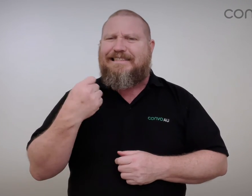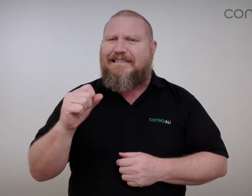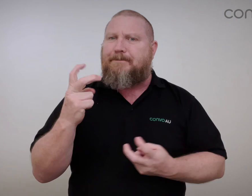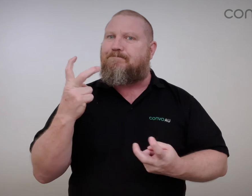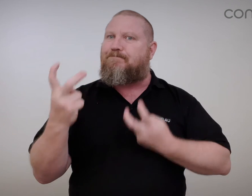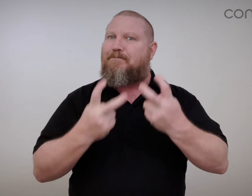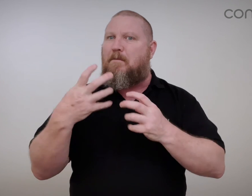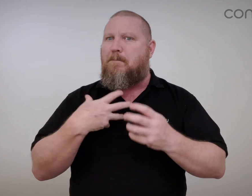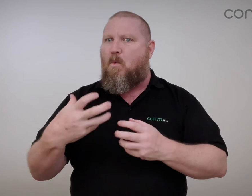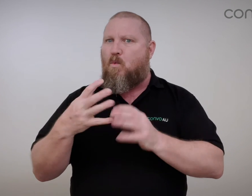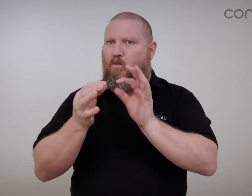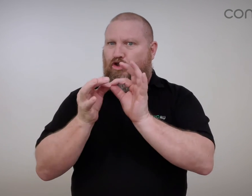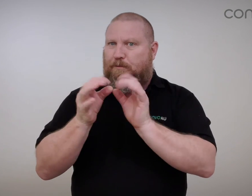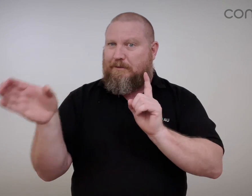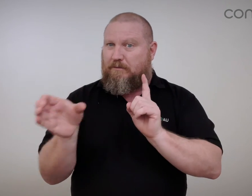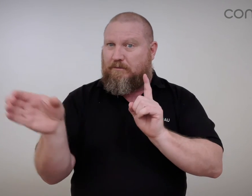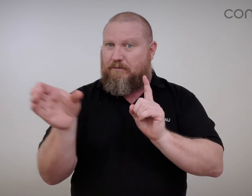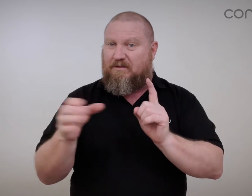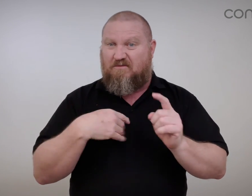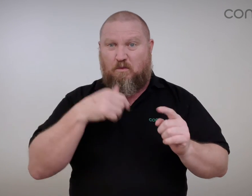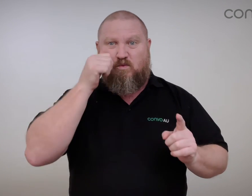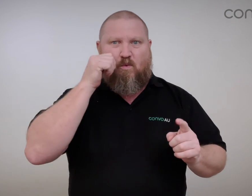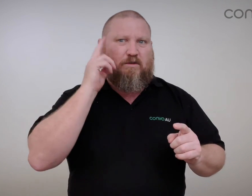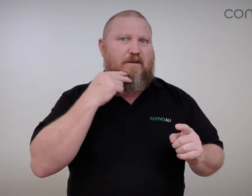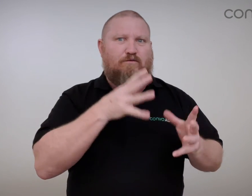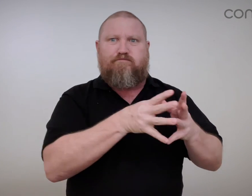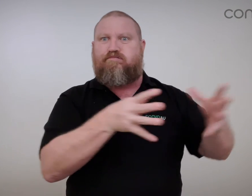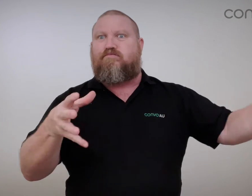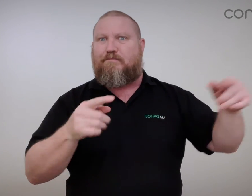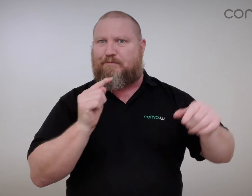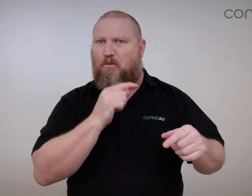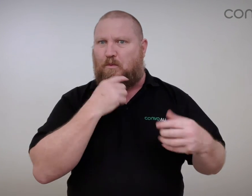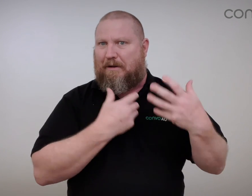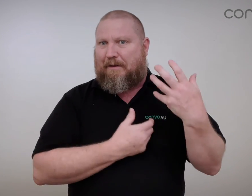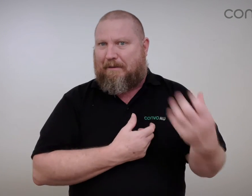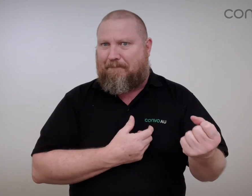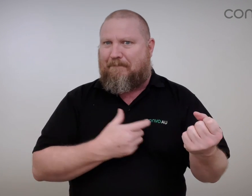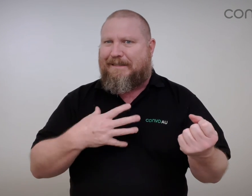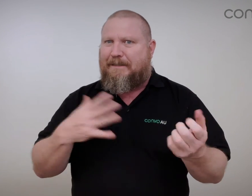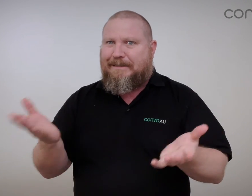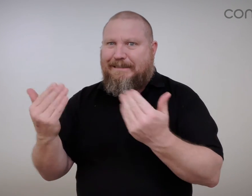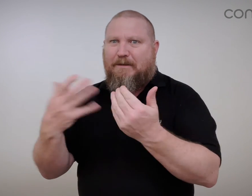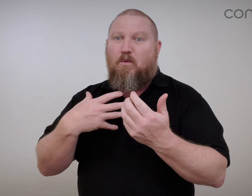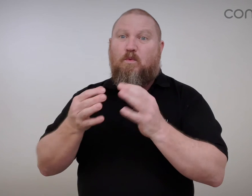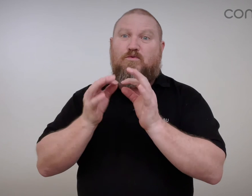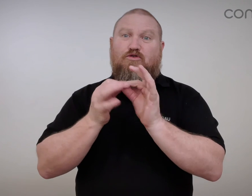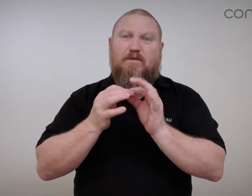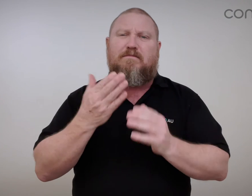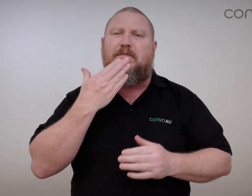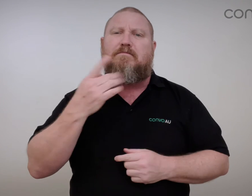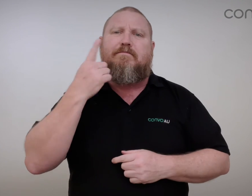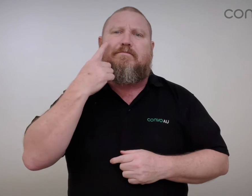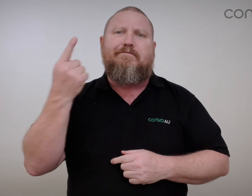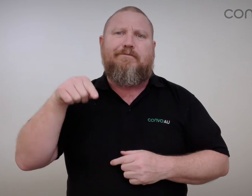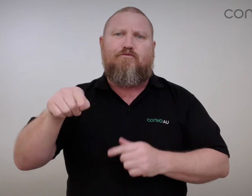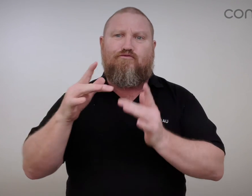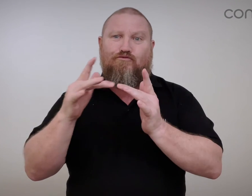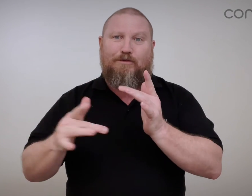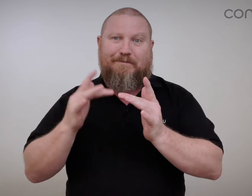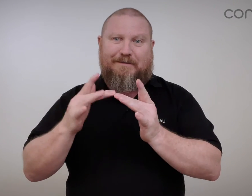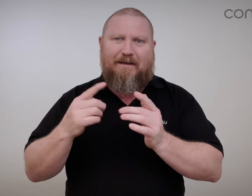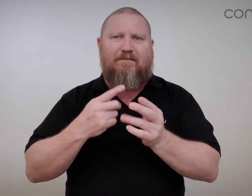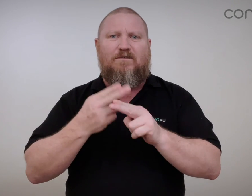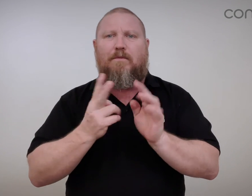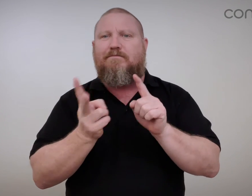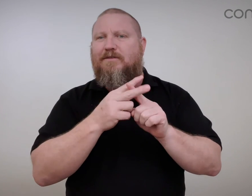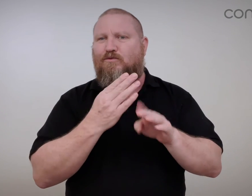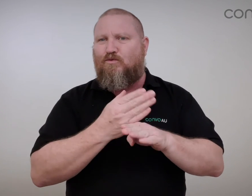we still need and are seeking skilled interpreter to join Convo Australia team.